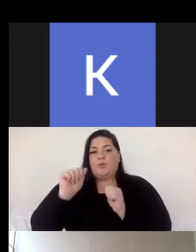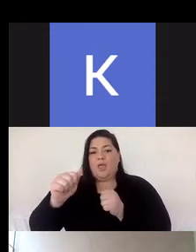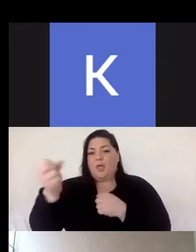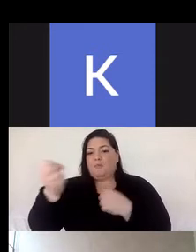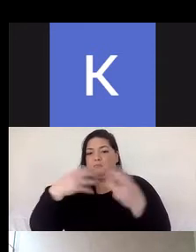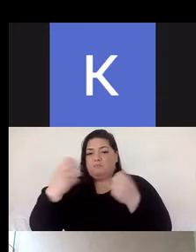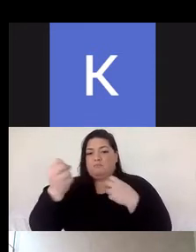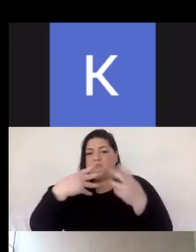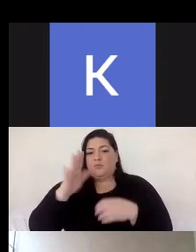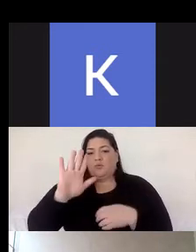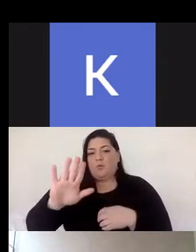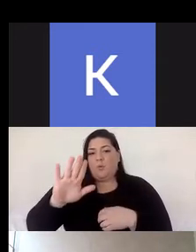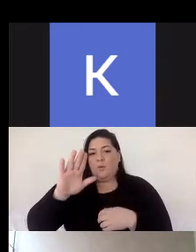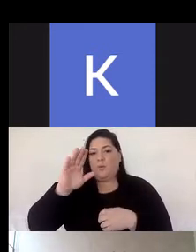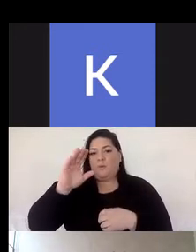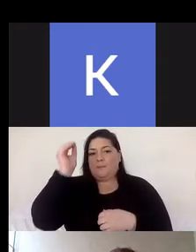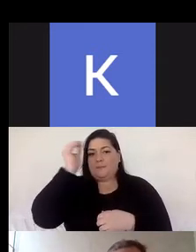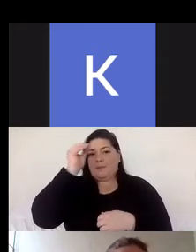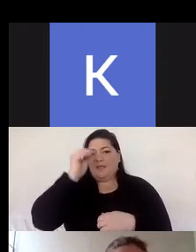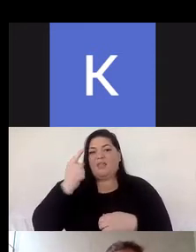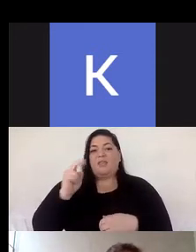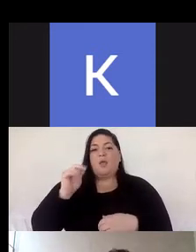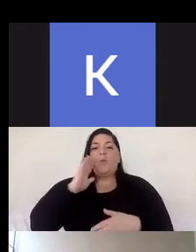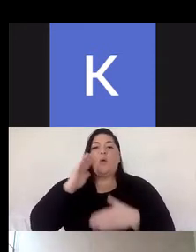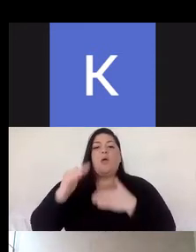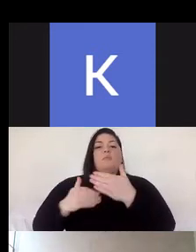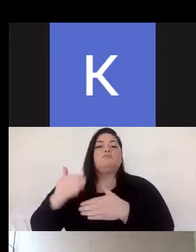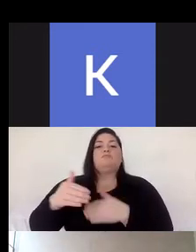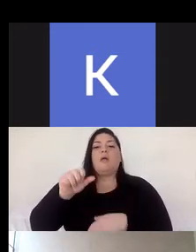move into a couple of other things before we wrap up.